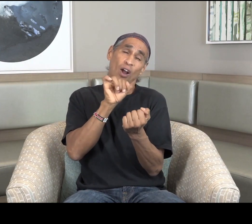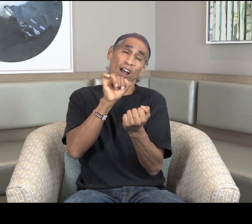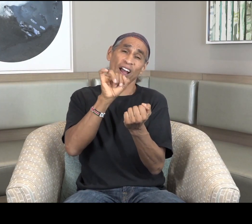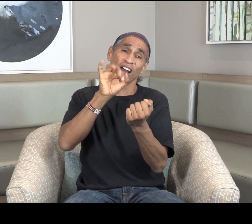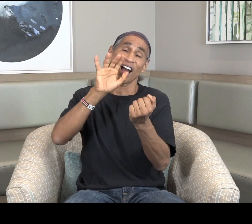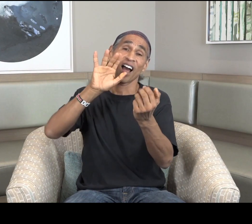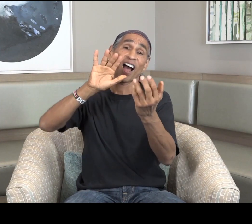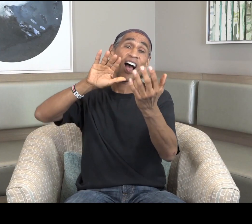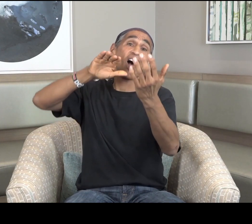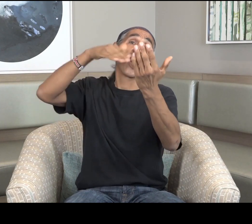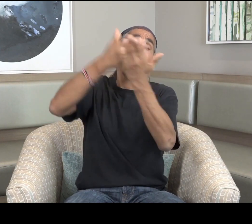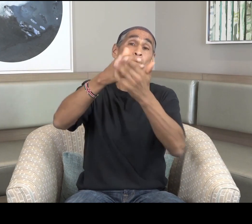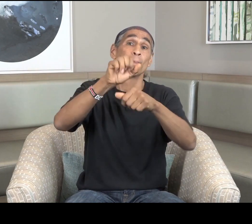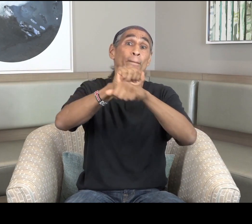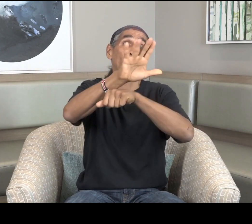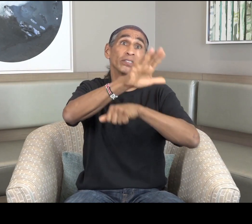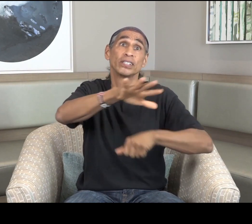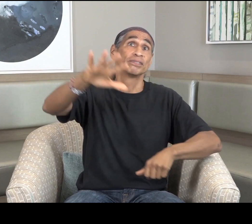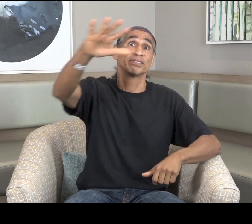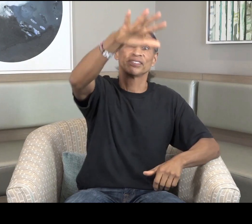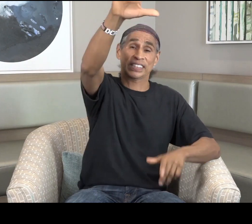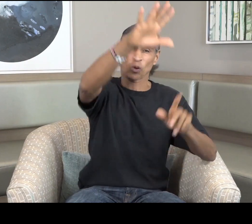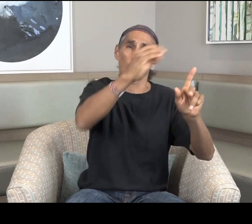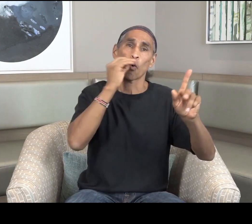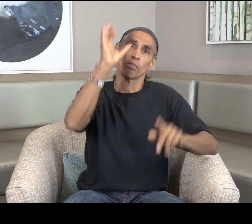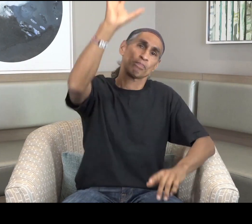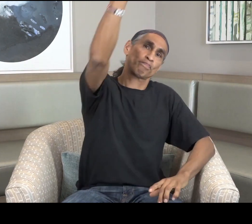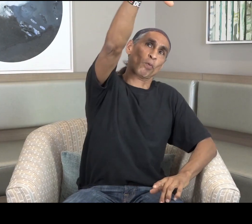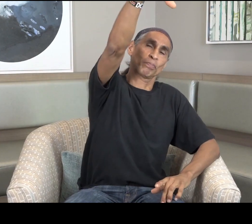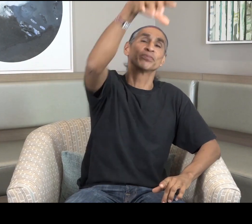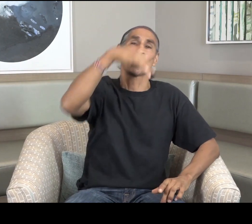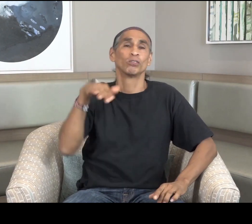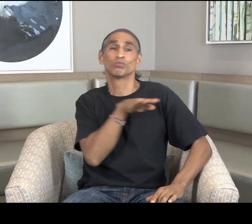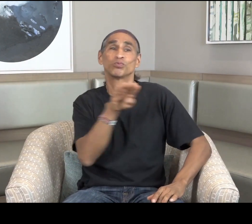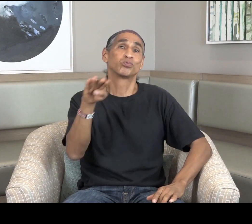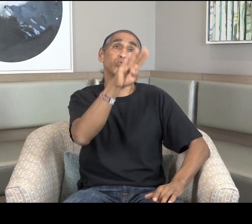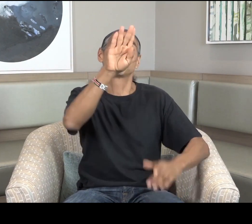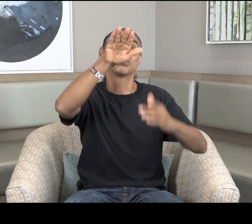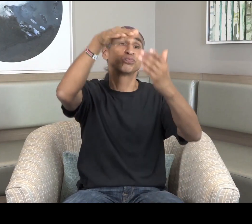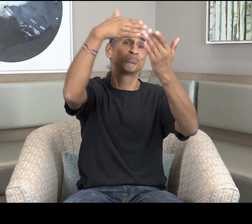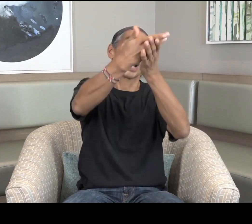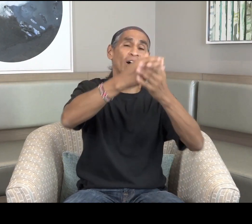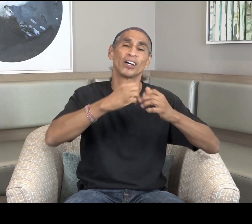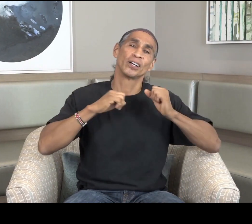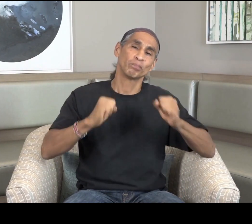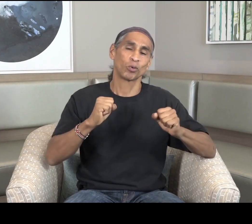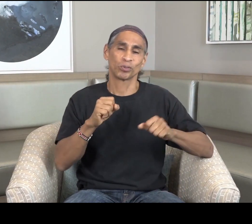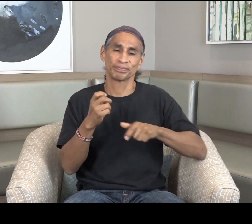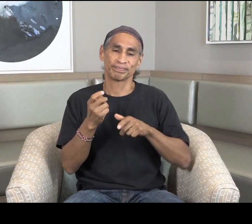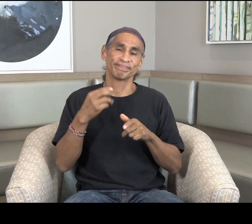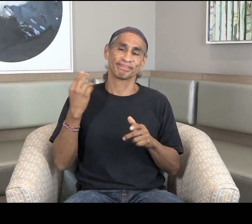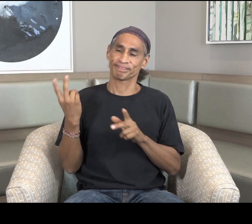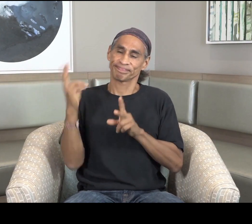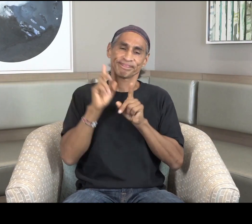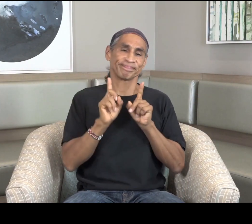So when we get there, their house was up on a hill. And um, we both get out of the car